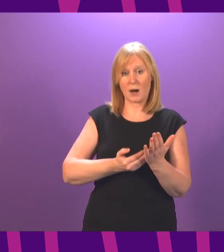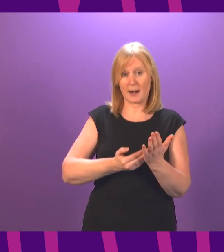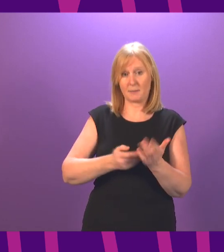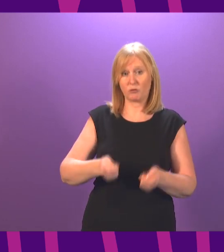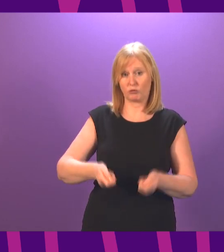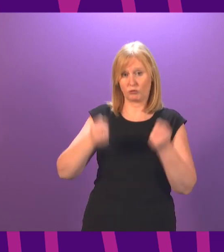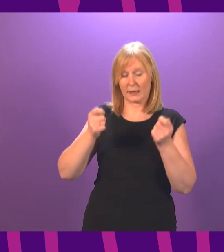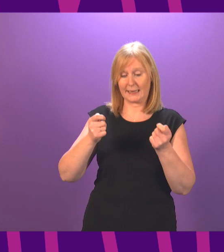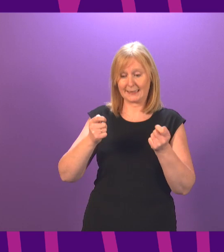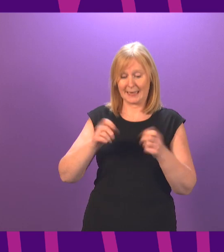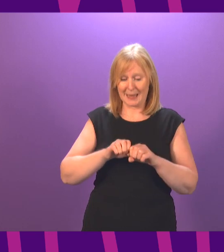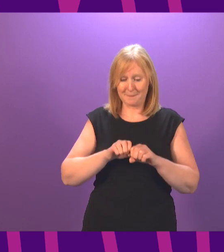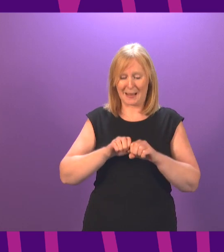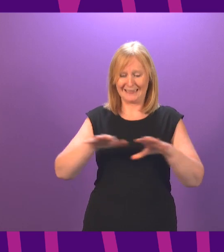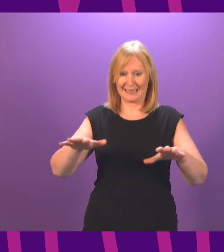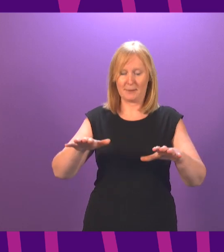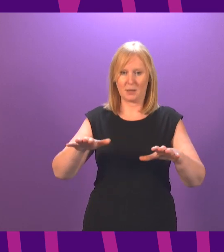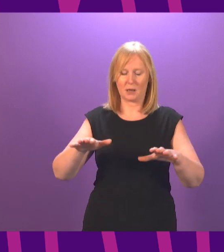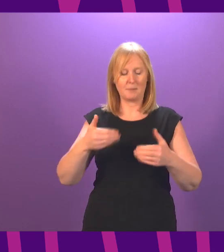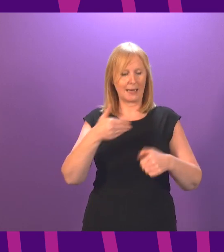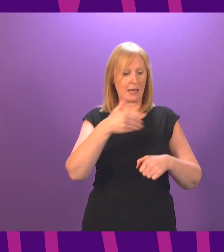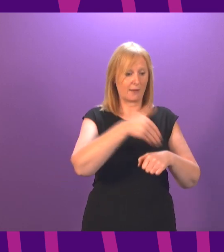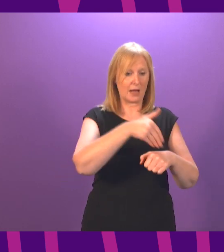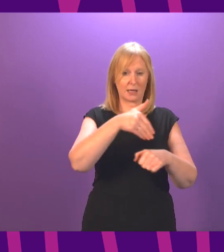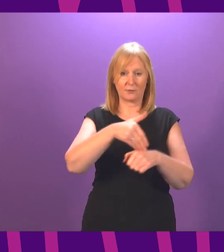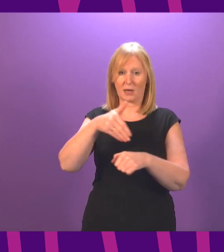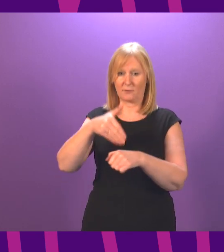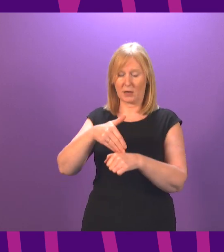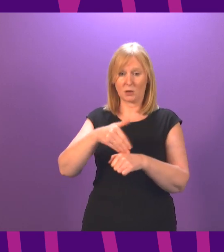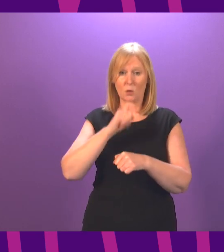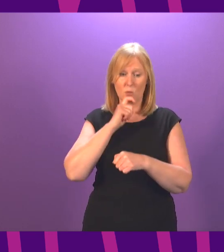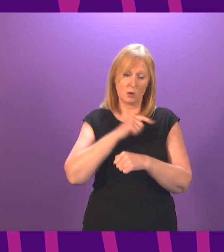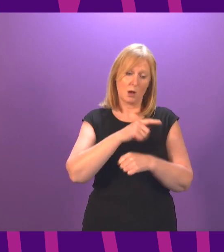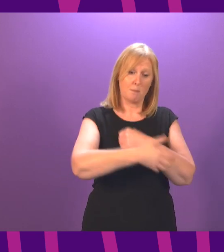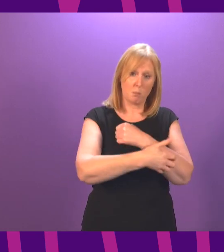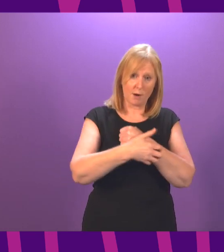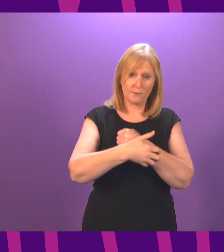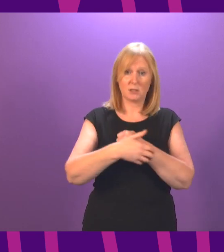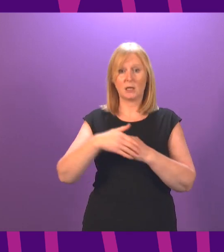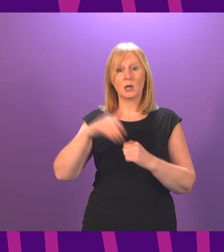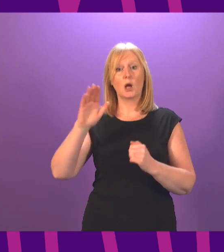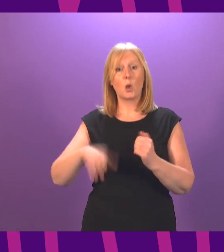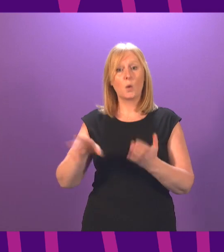knew—that the pandemic is disproportionately impacting people in poverty, low-paid workers,